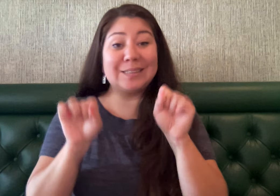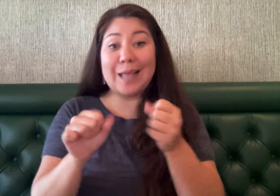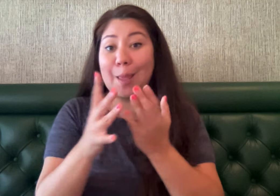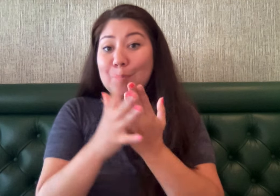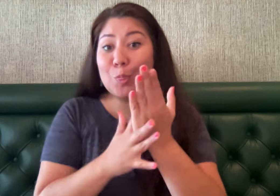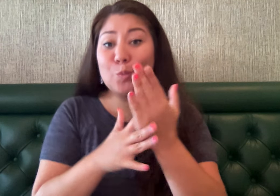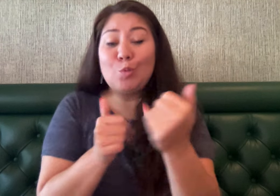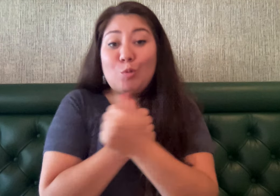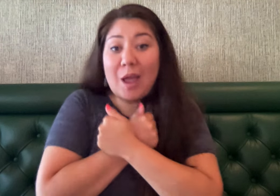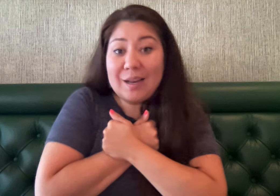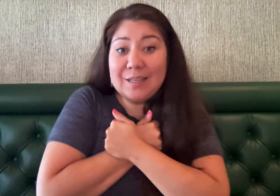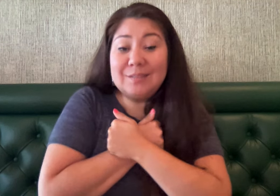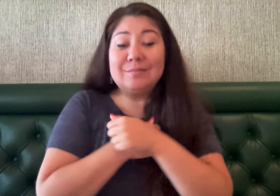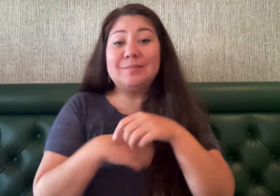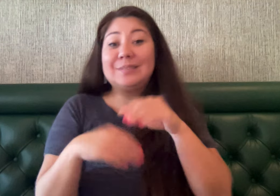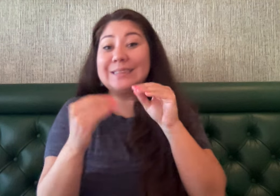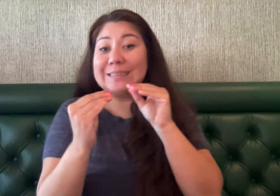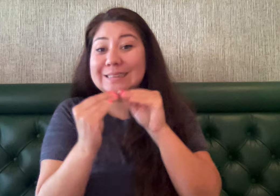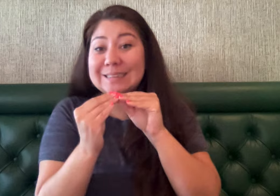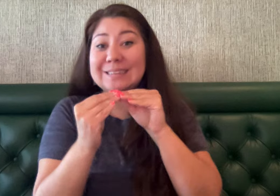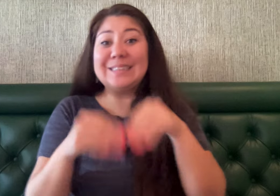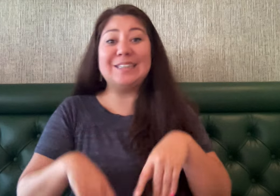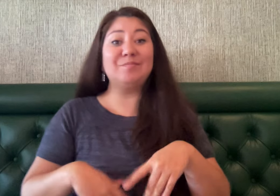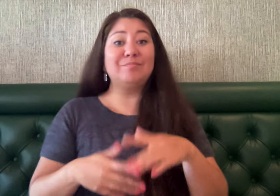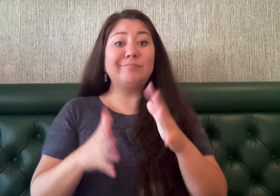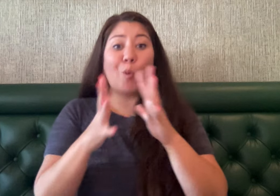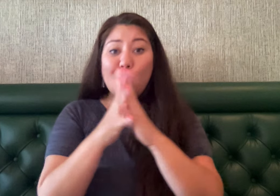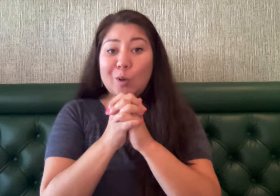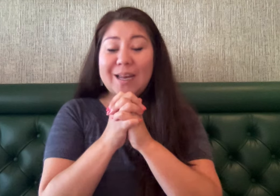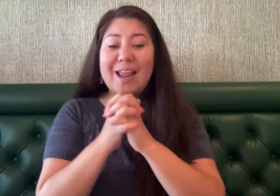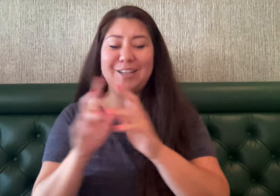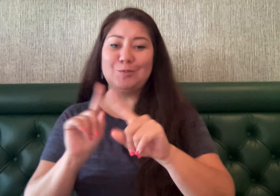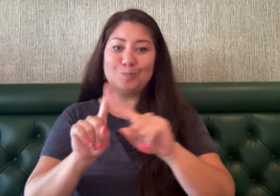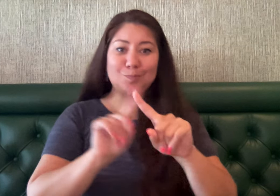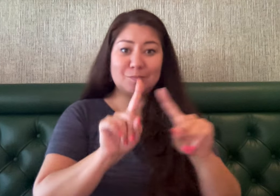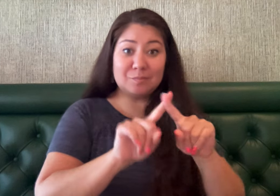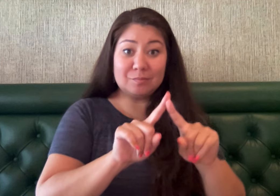This can be through hugging, kissing, holding hands, and whatnot